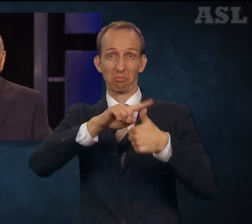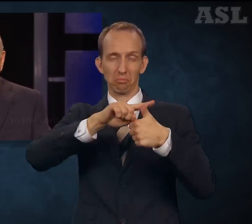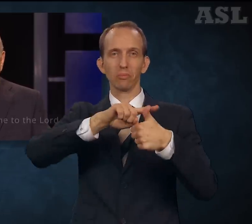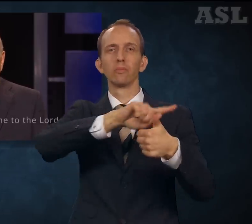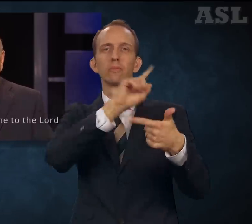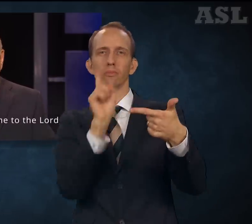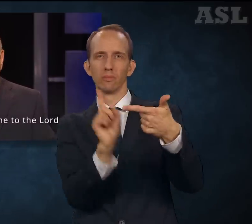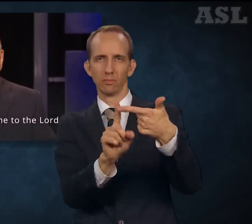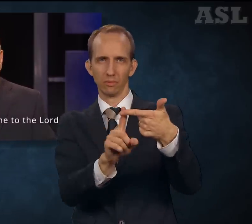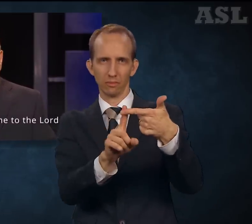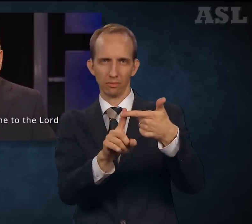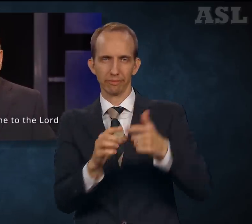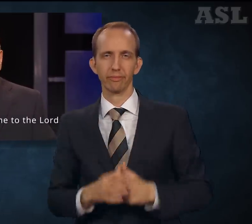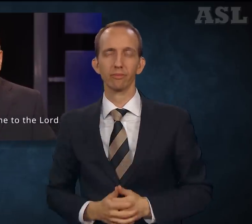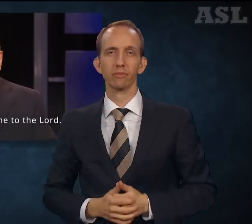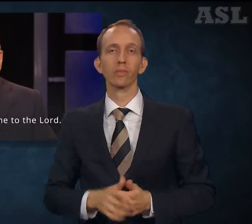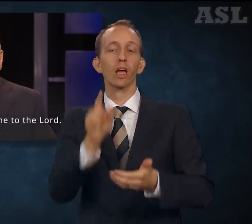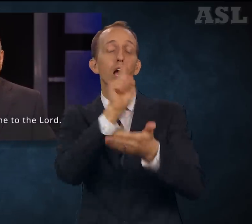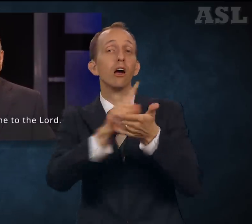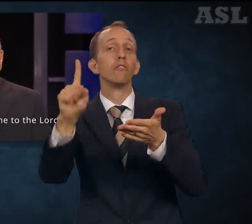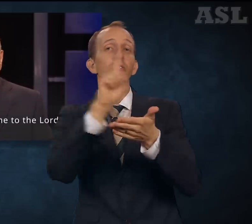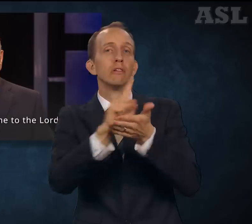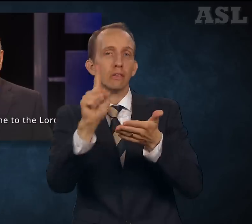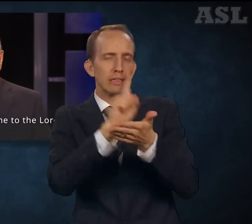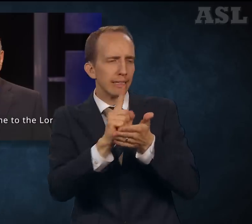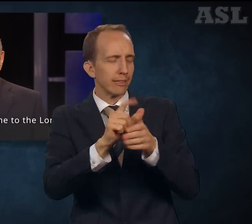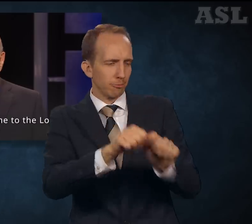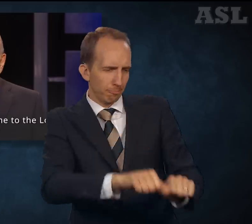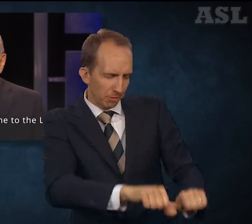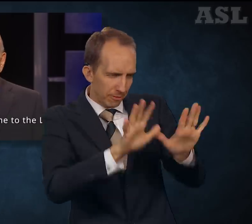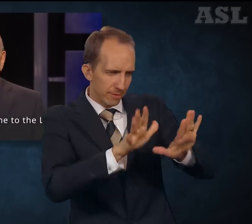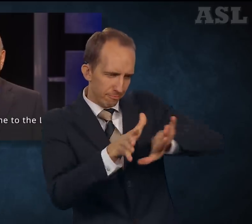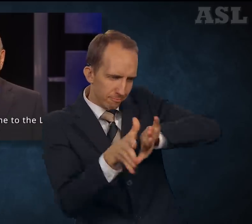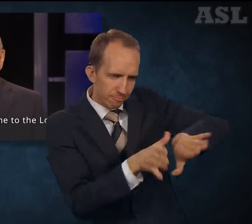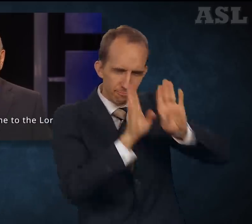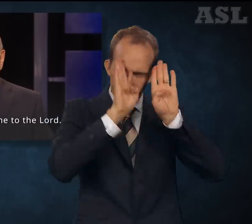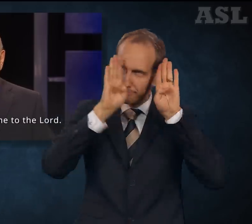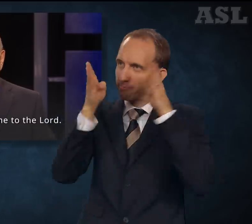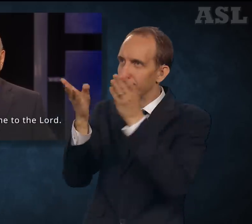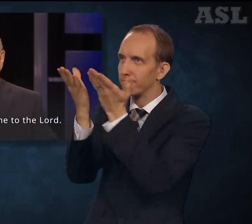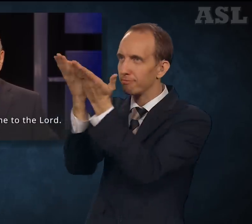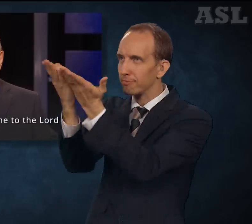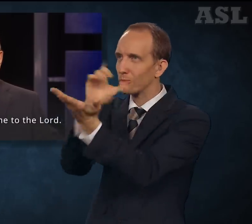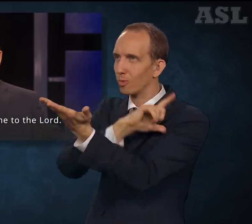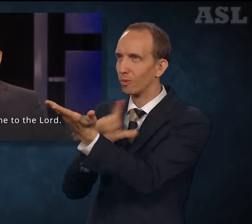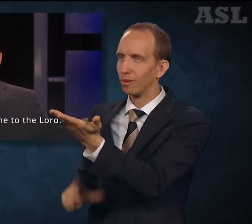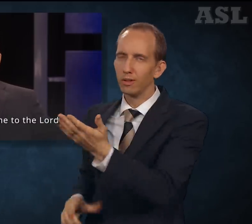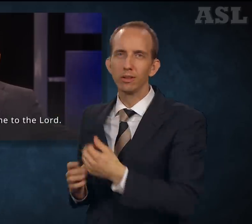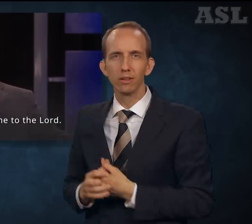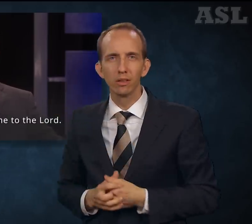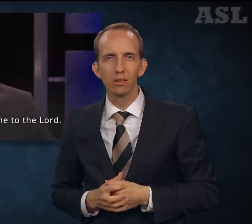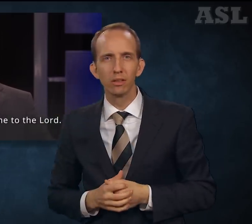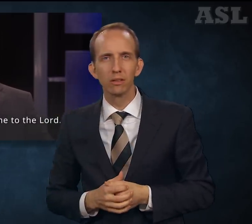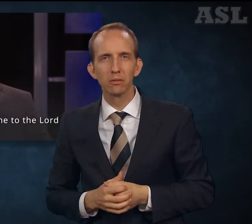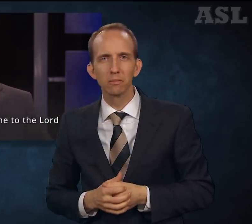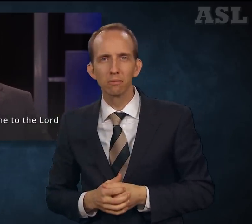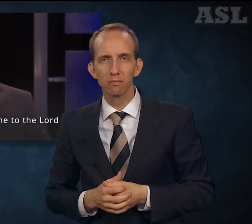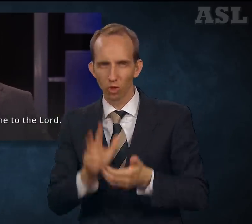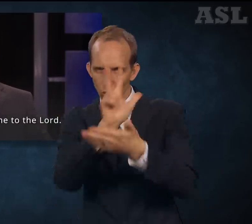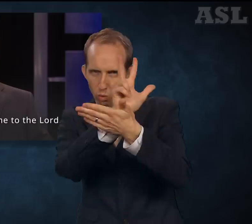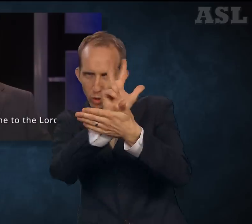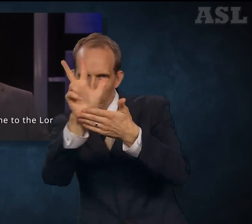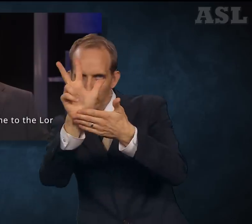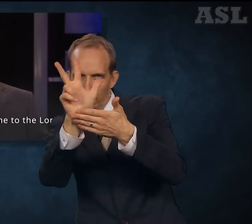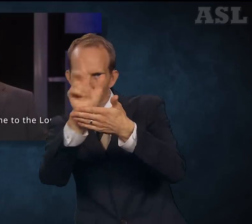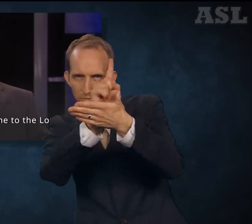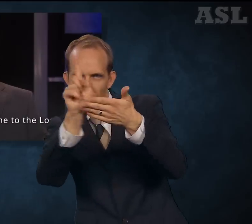MY SECOND INVITATION IS TO